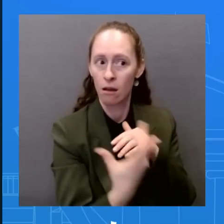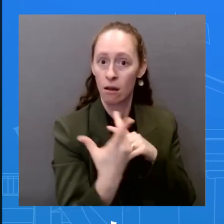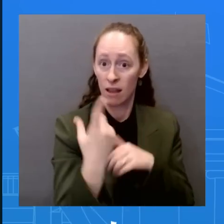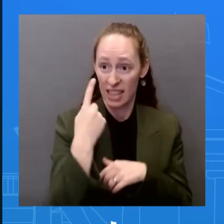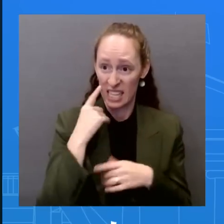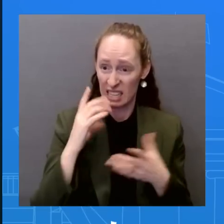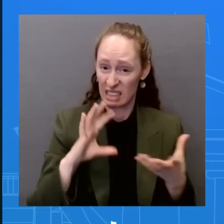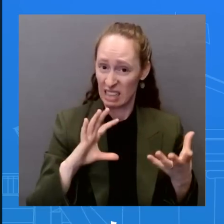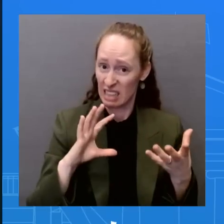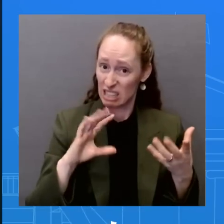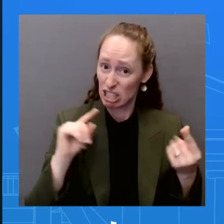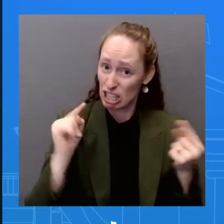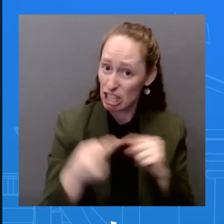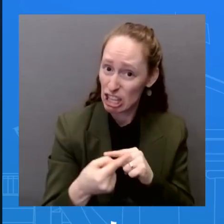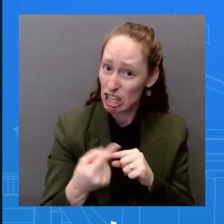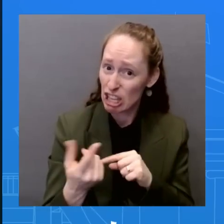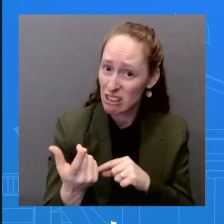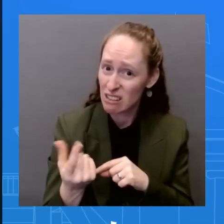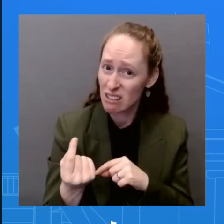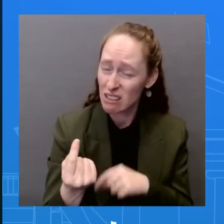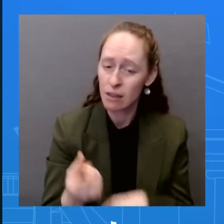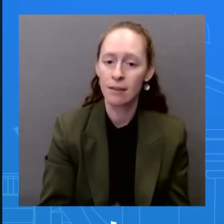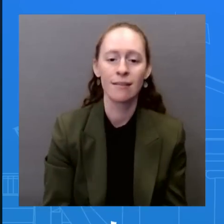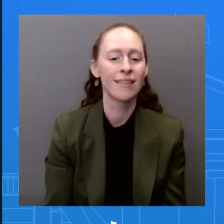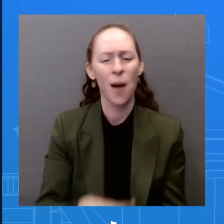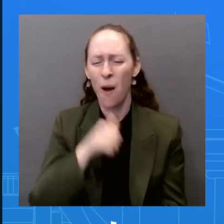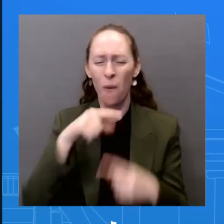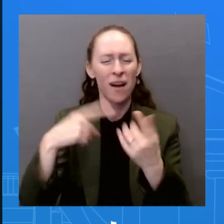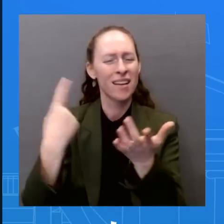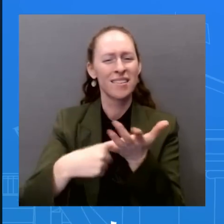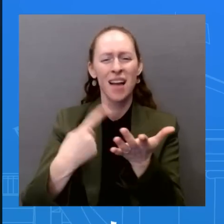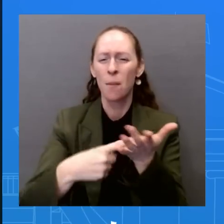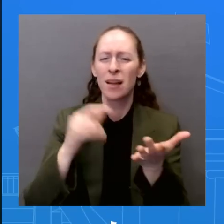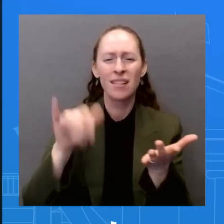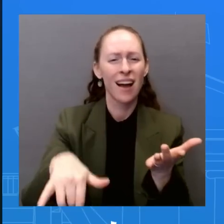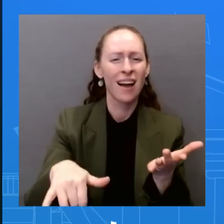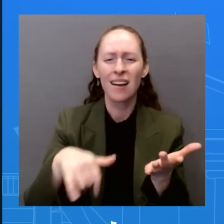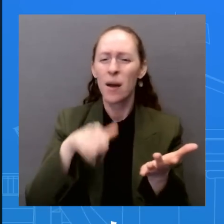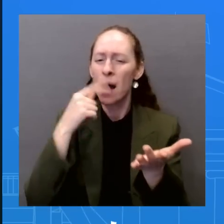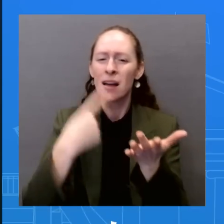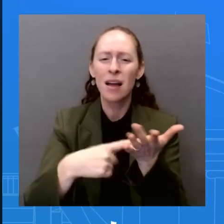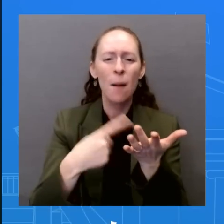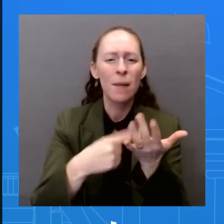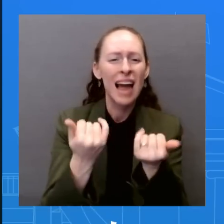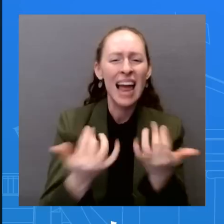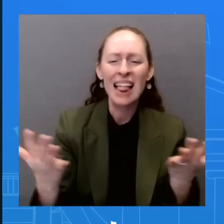on anything that's related to the investigation. It's an ongoing investigation. As you know, the Department of Justice